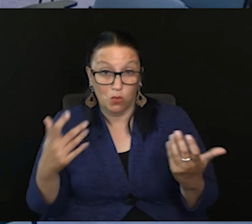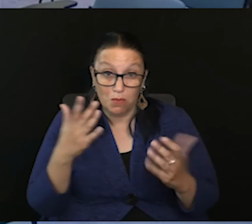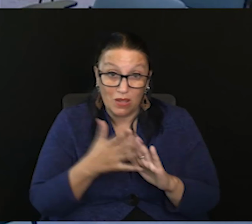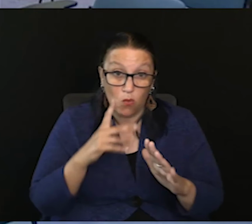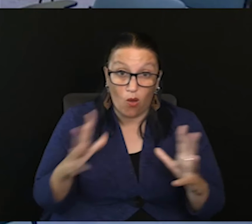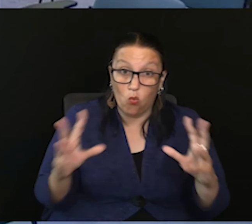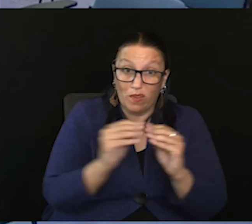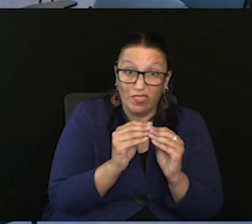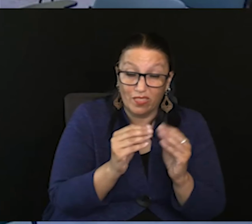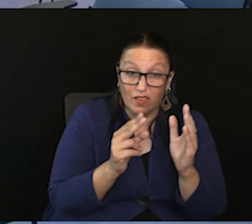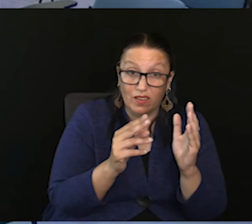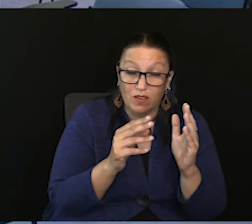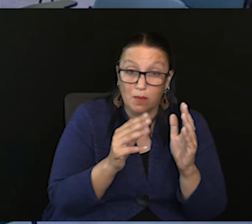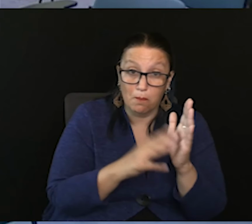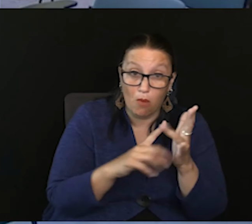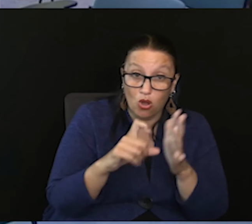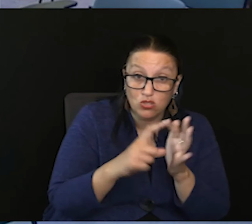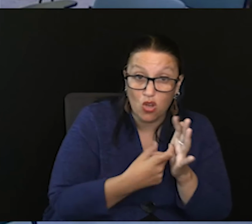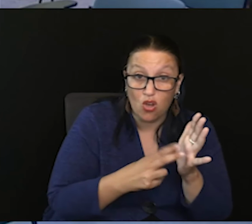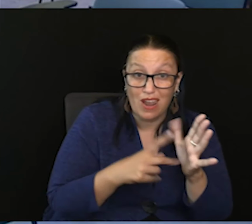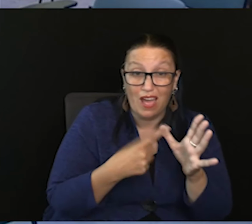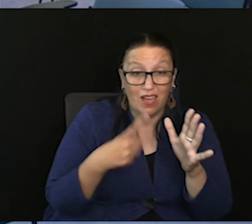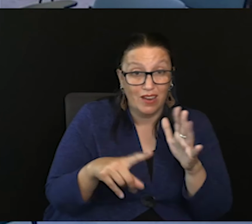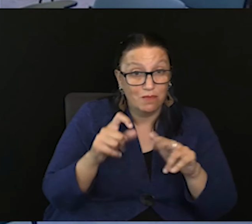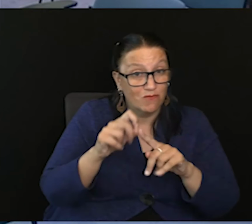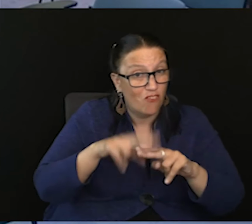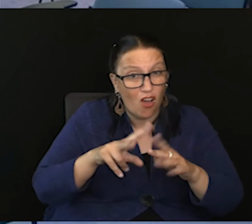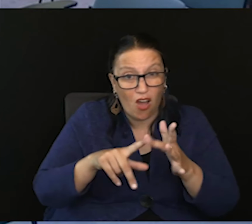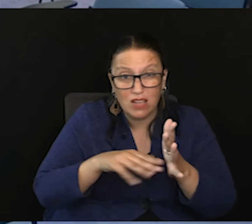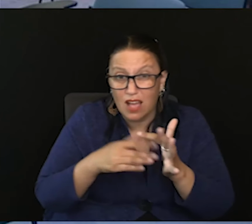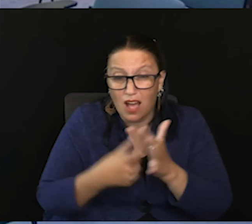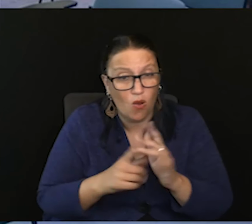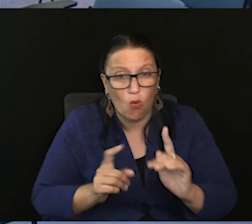And just on the oral treatments, the TGA was saying in a statement